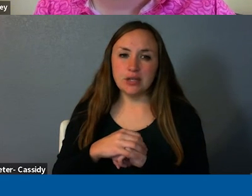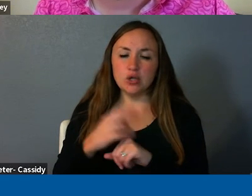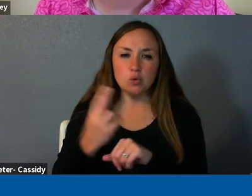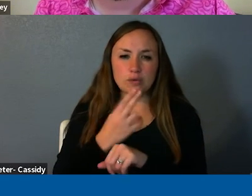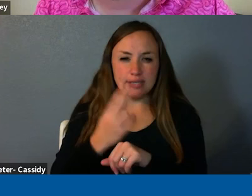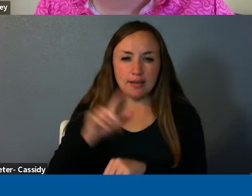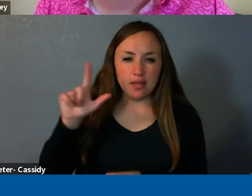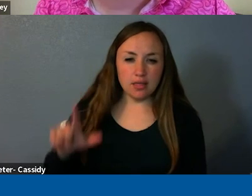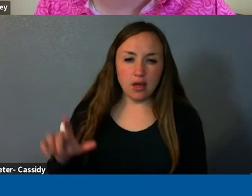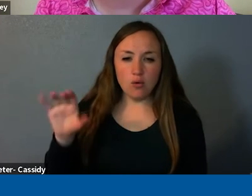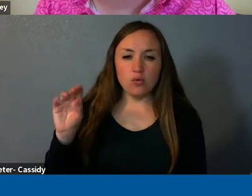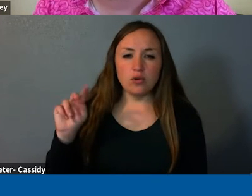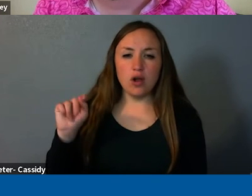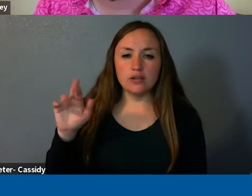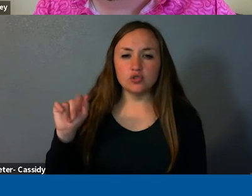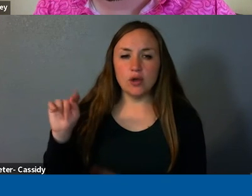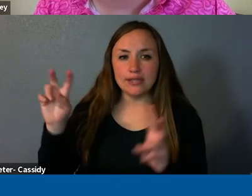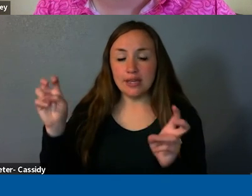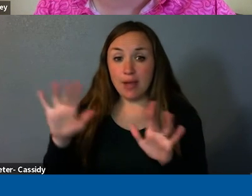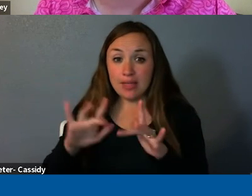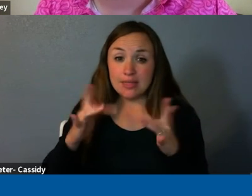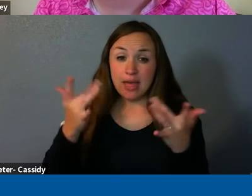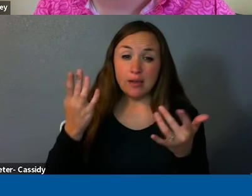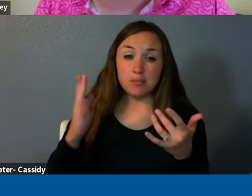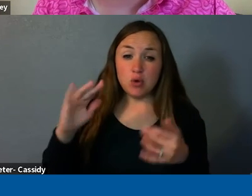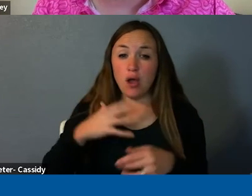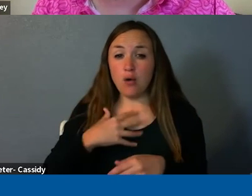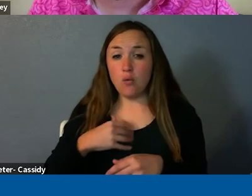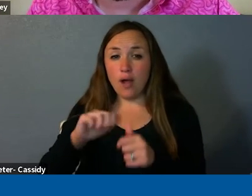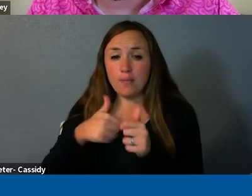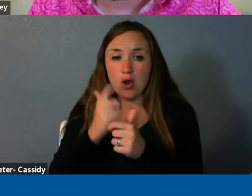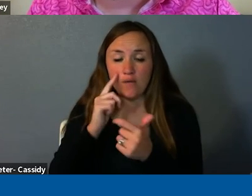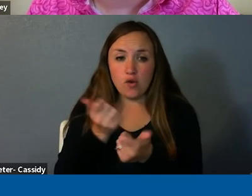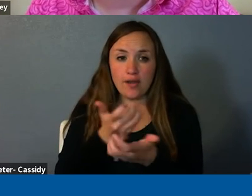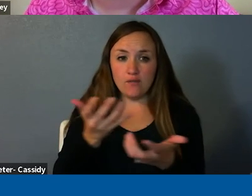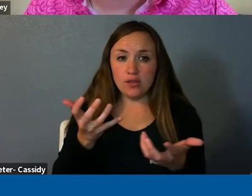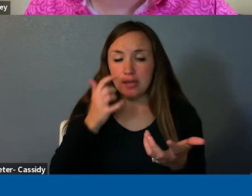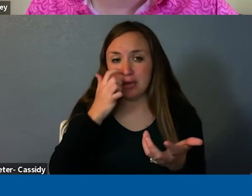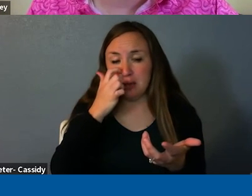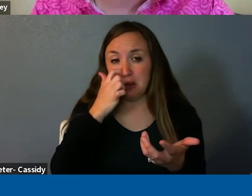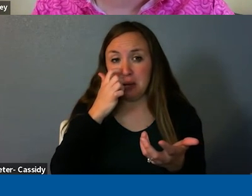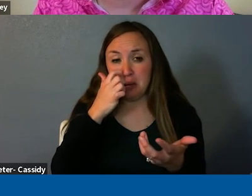So like, very light blue on a white background for everything, you know, potentially.